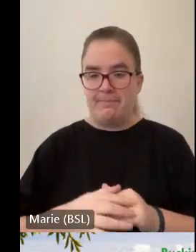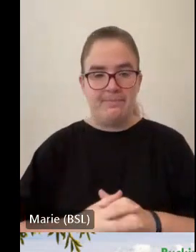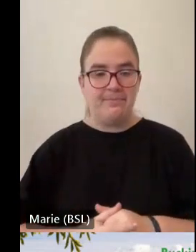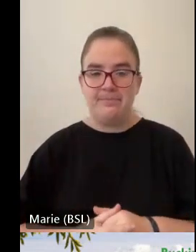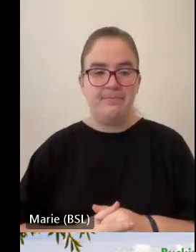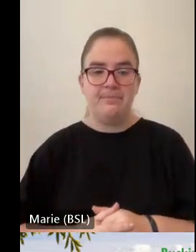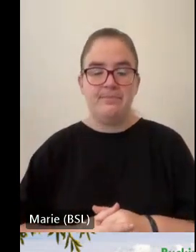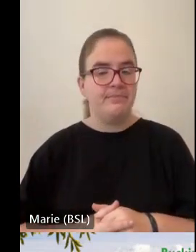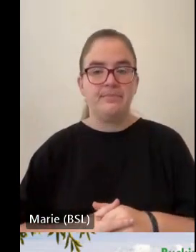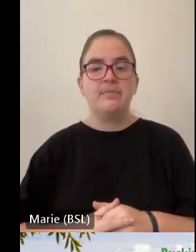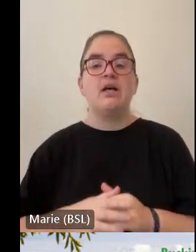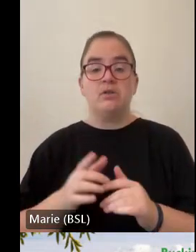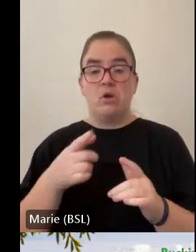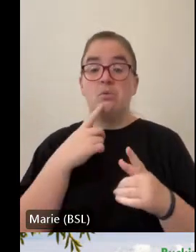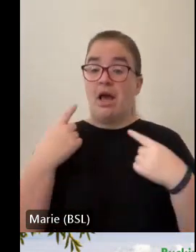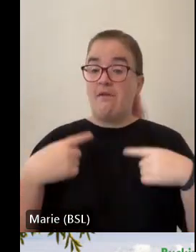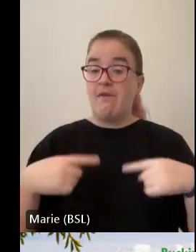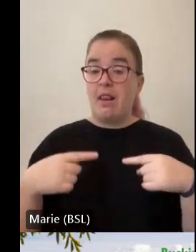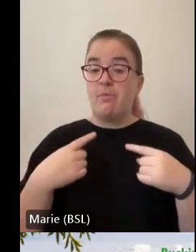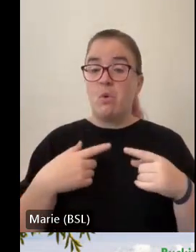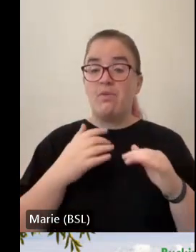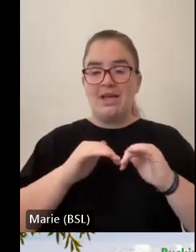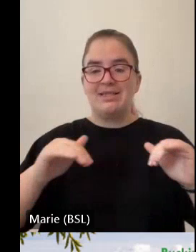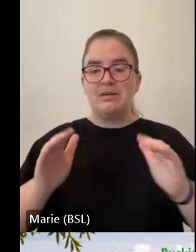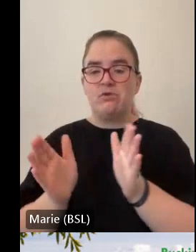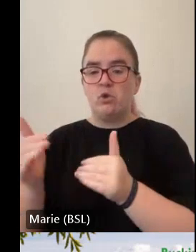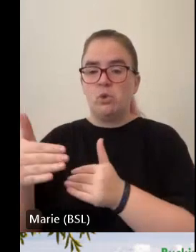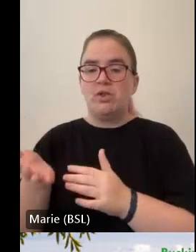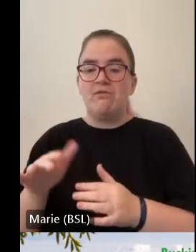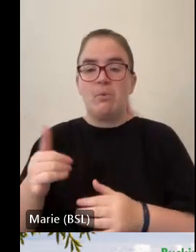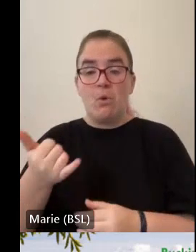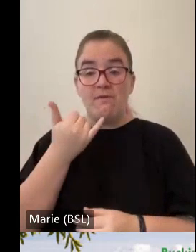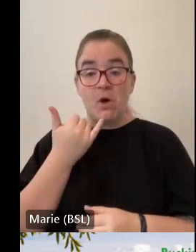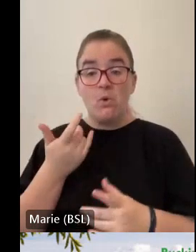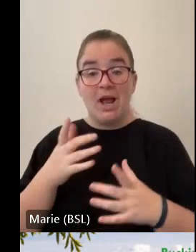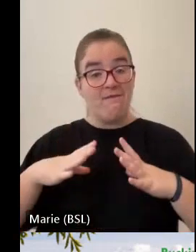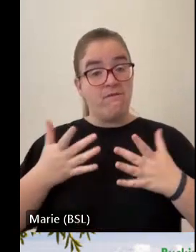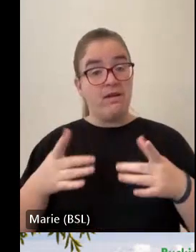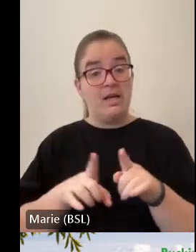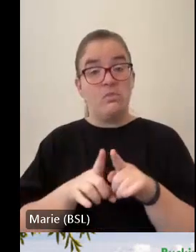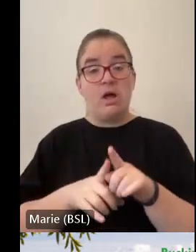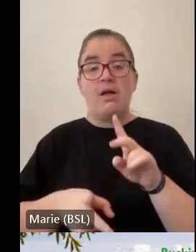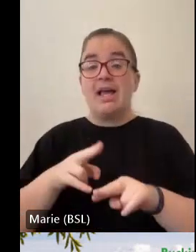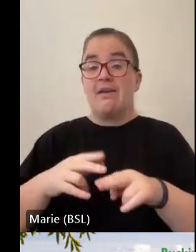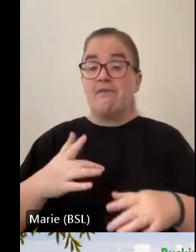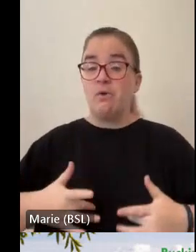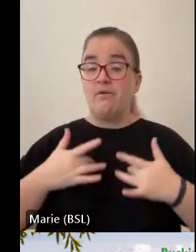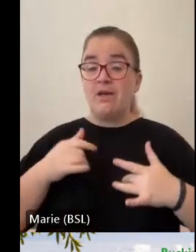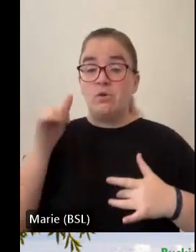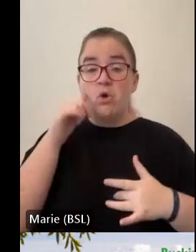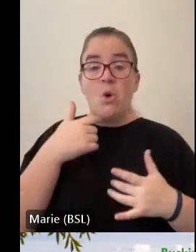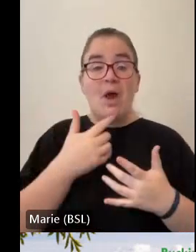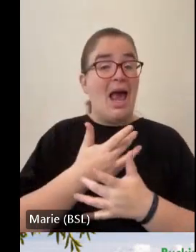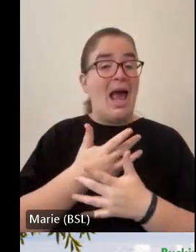So as I say, they are available and free. If you feel that you know anybody that might be at risk of